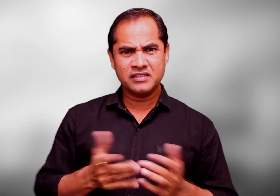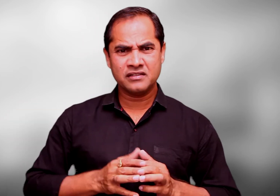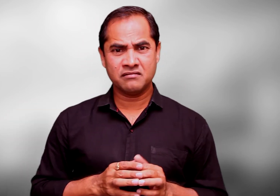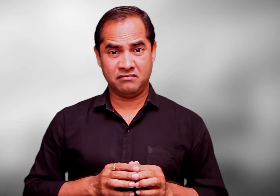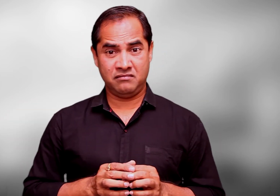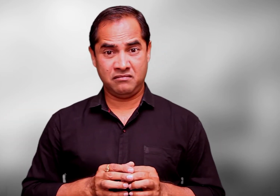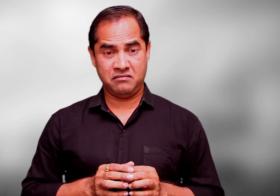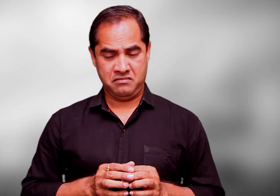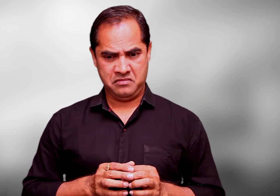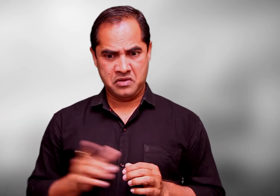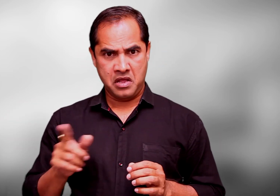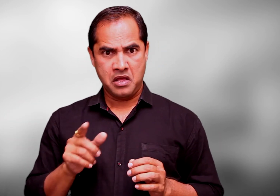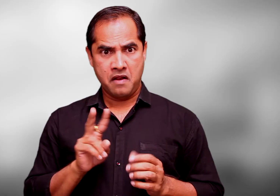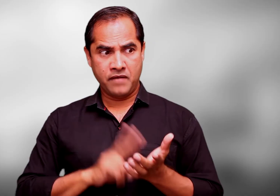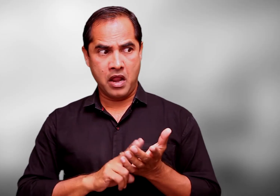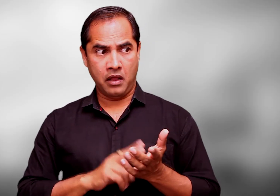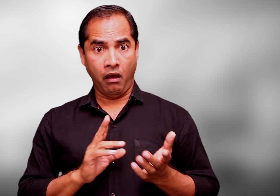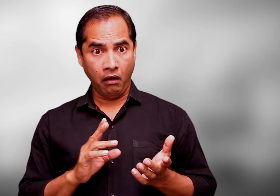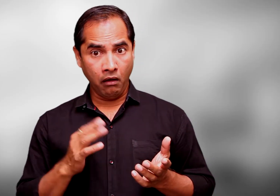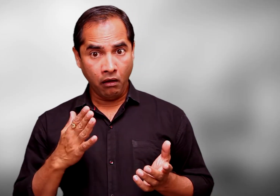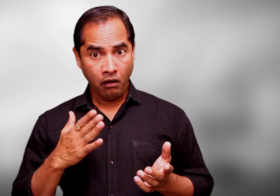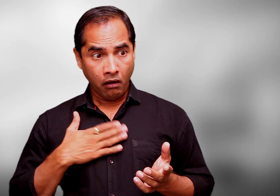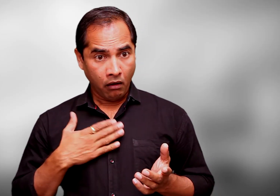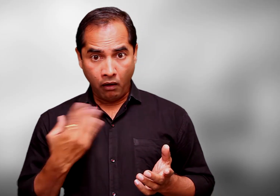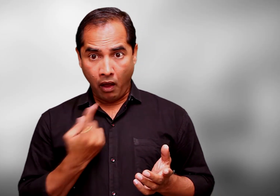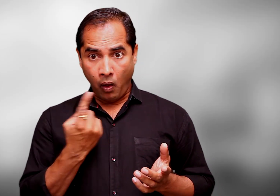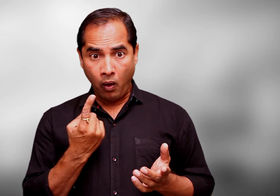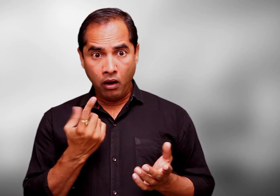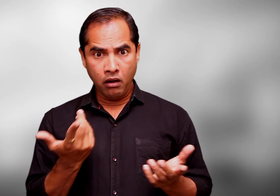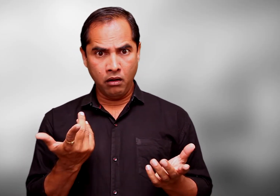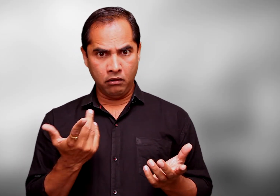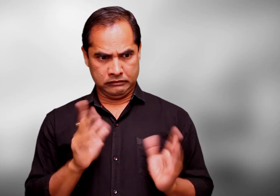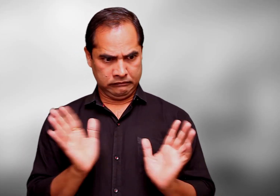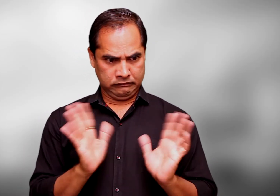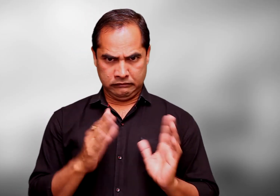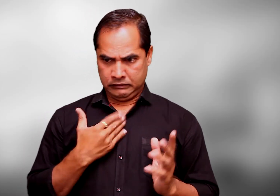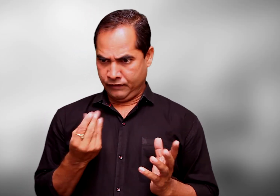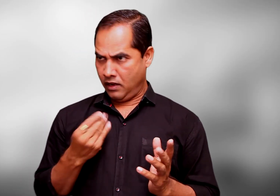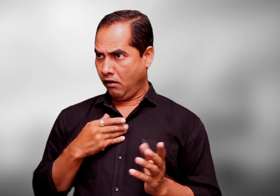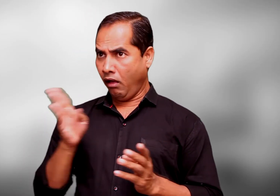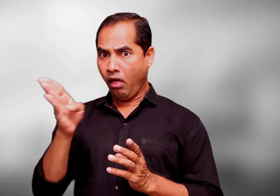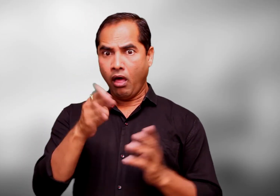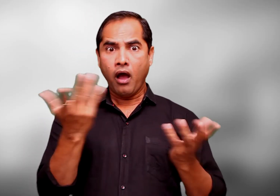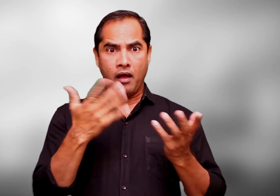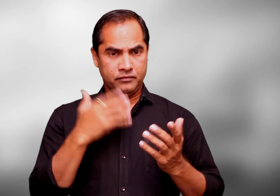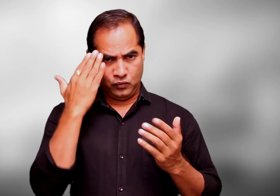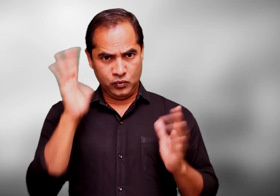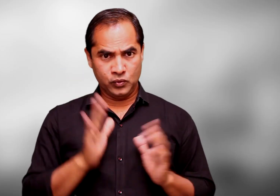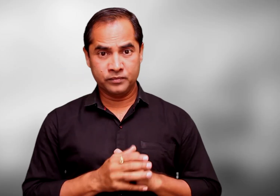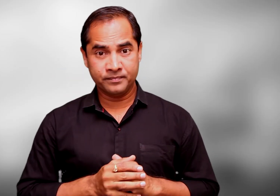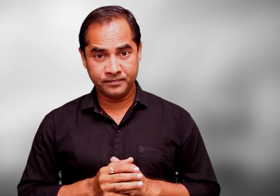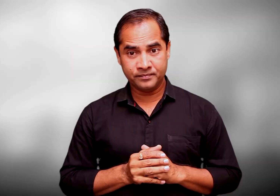'All by myself, oh I'd be much too afraid'